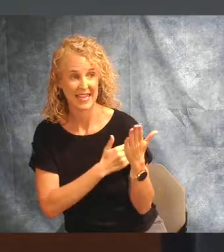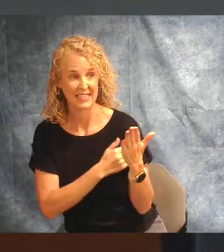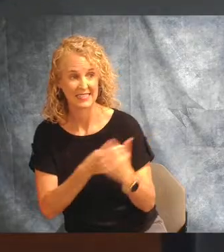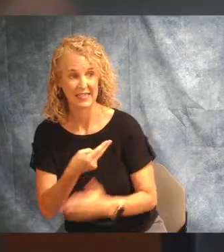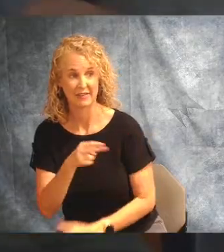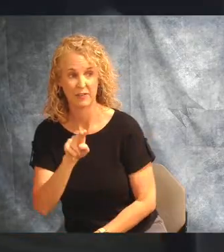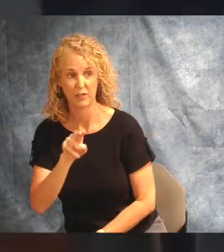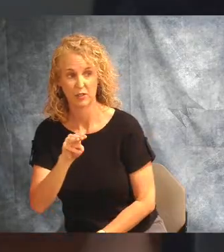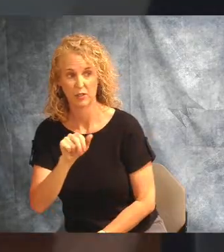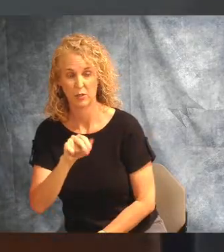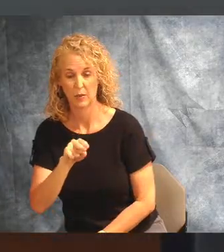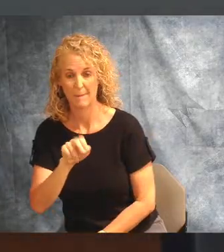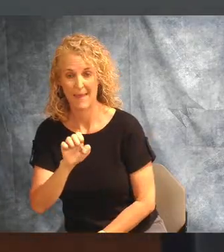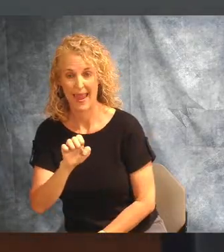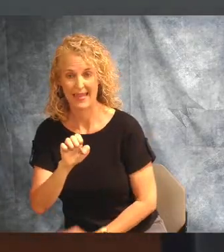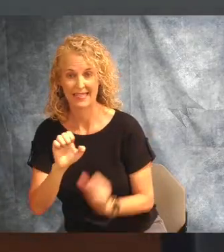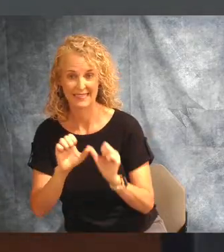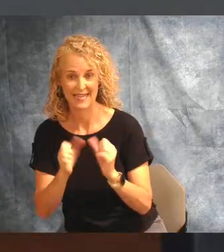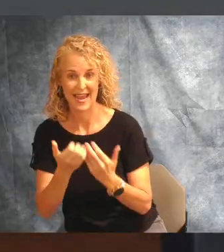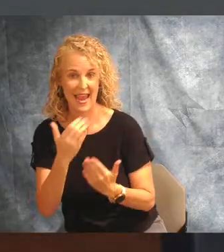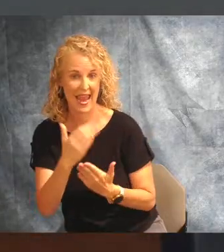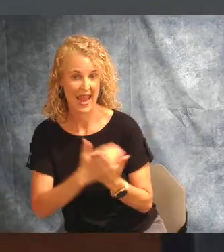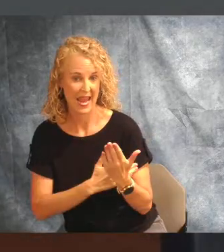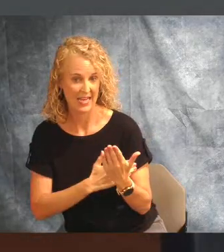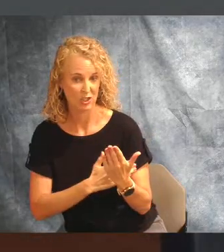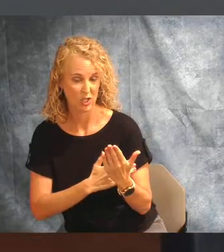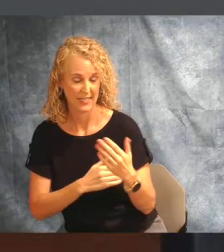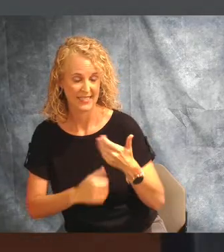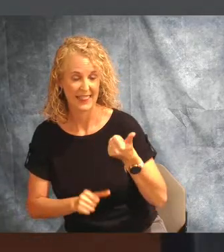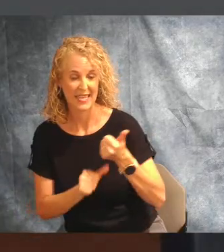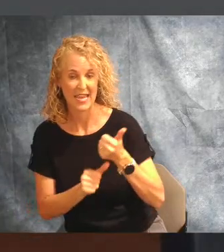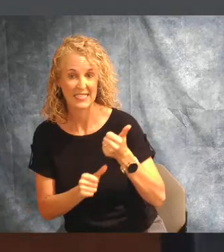the dog and the deputy dog wardens, those types of things that that they have in their employee.